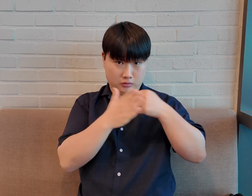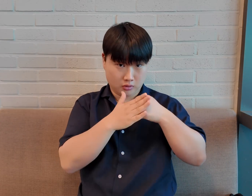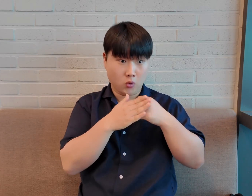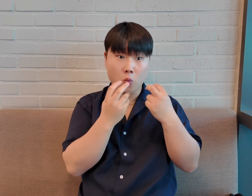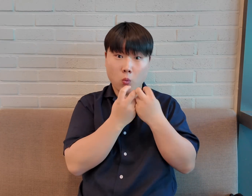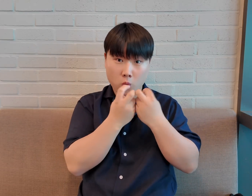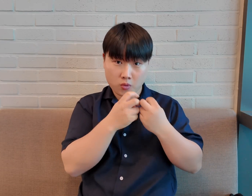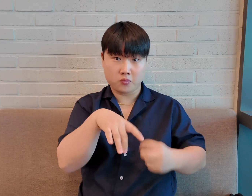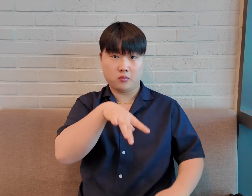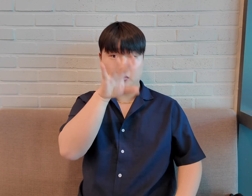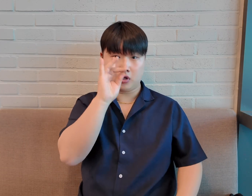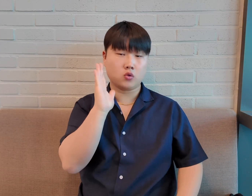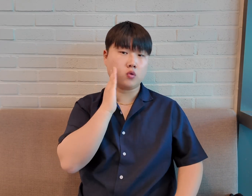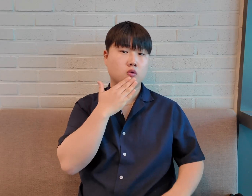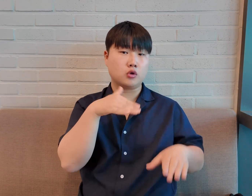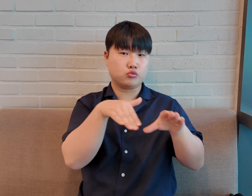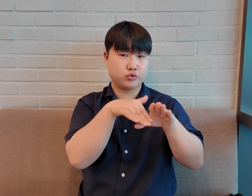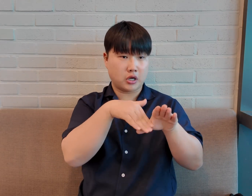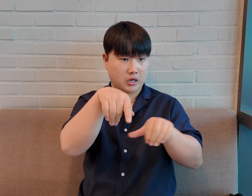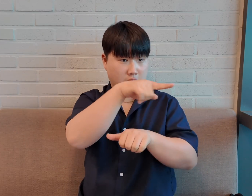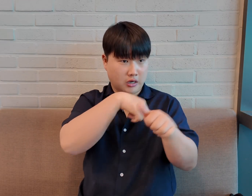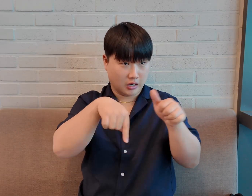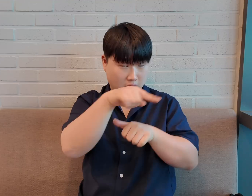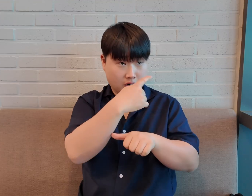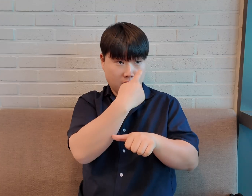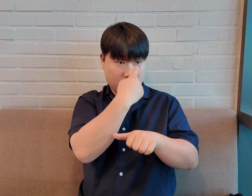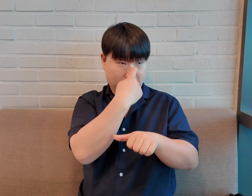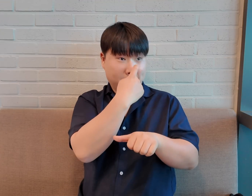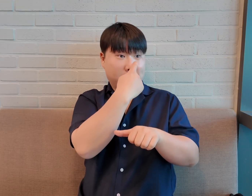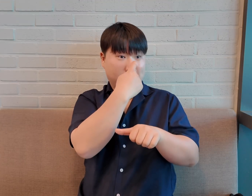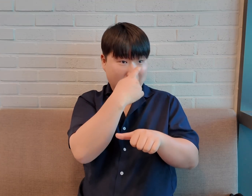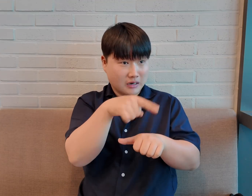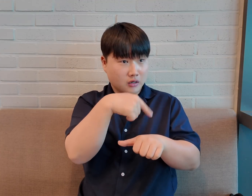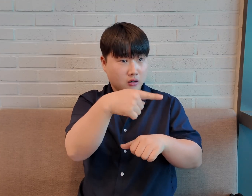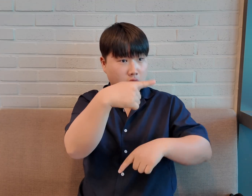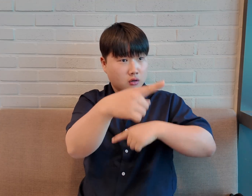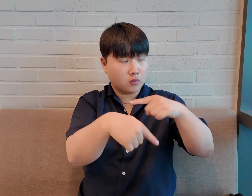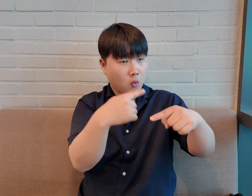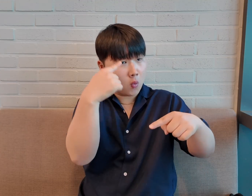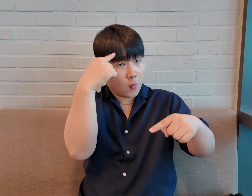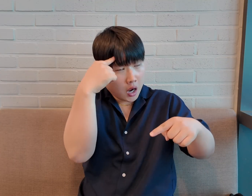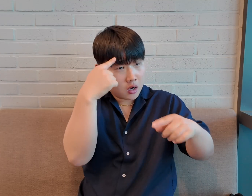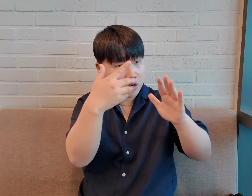So, if you first learn about deaf culture, why do you use sign language like this?